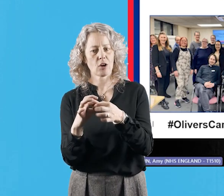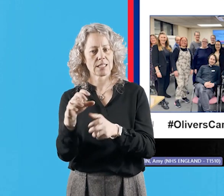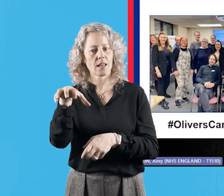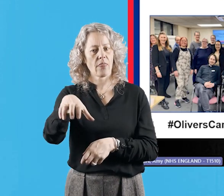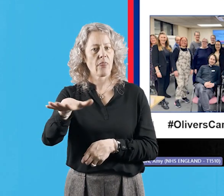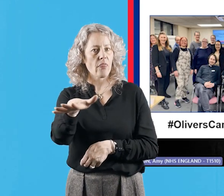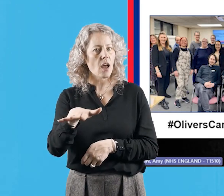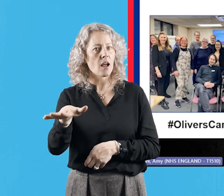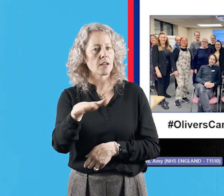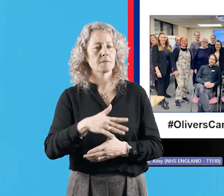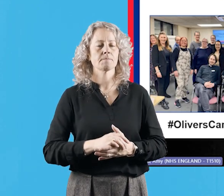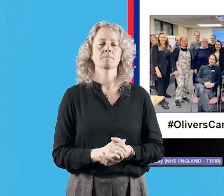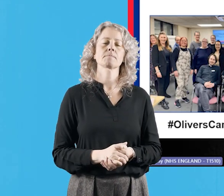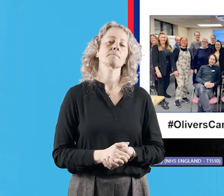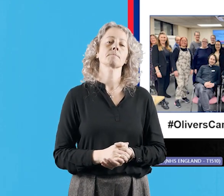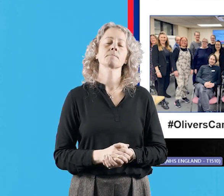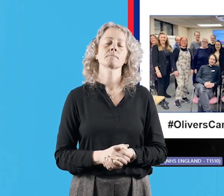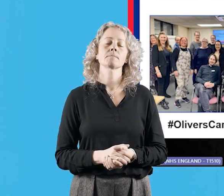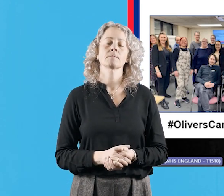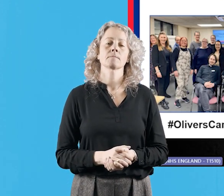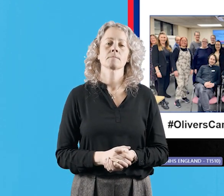relationships are, but that's the advice that we've given.